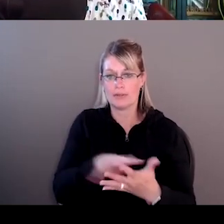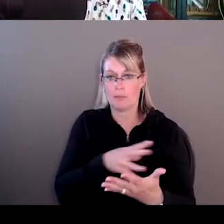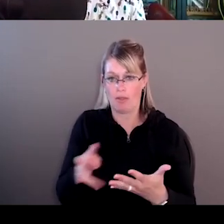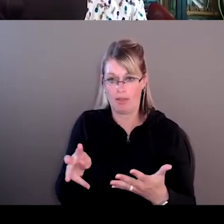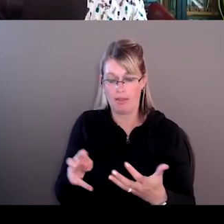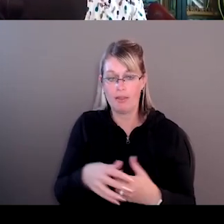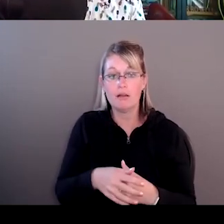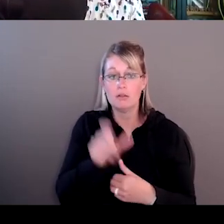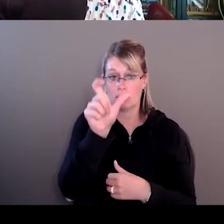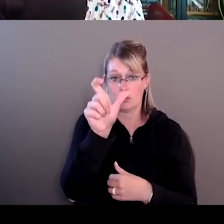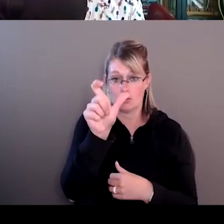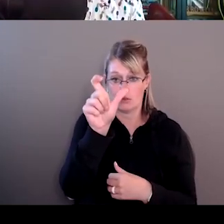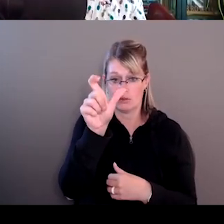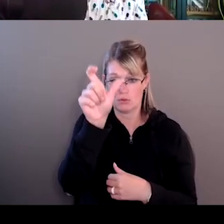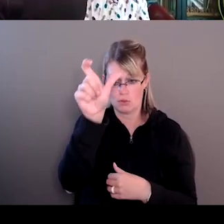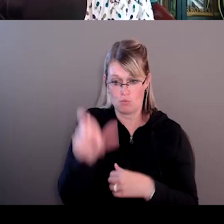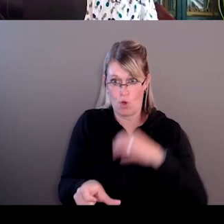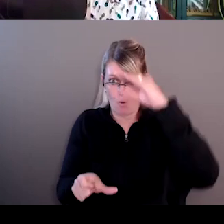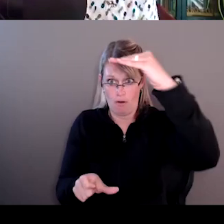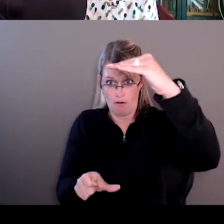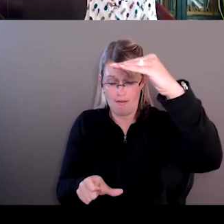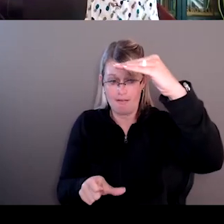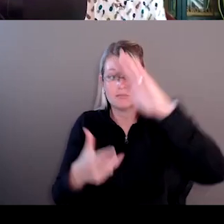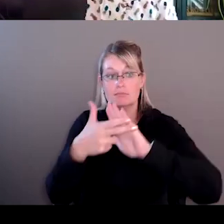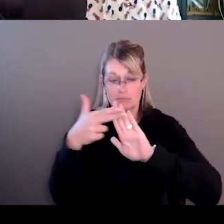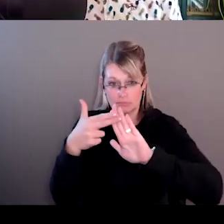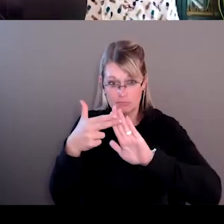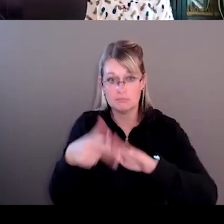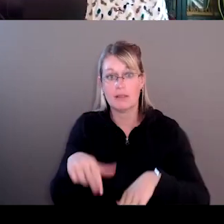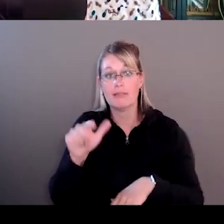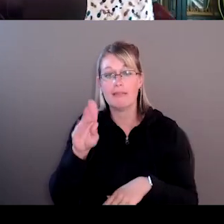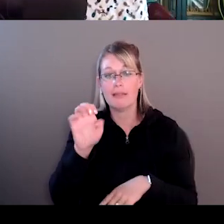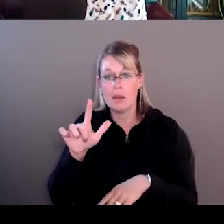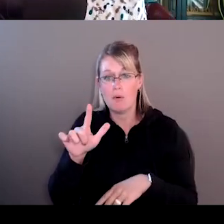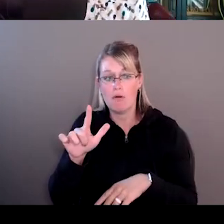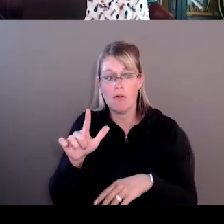The row header gets position relative, the label element gets CSS-generated content.